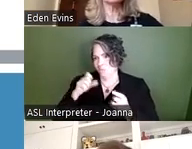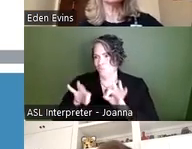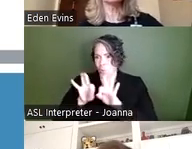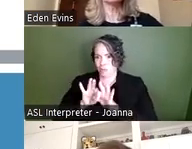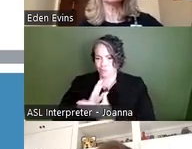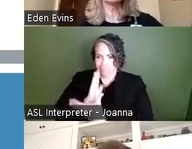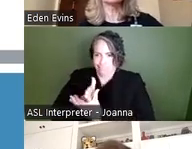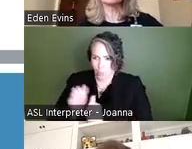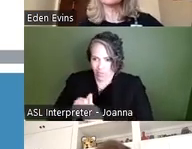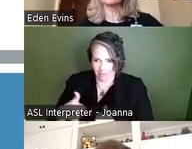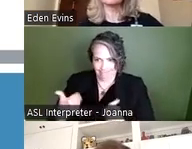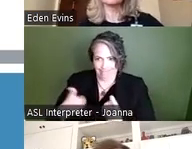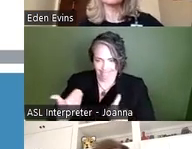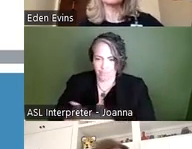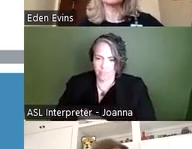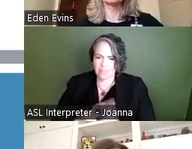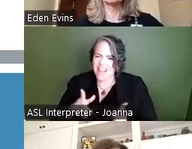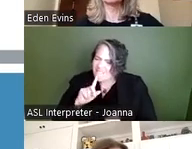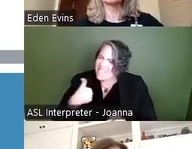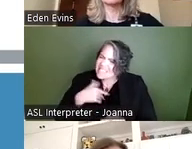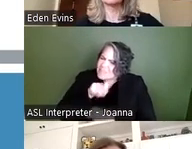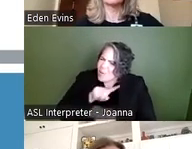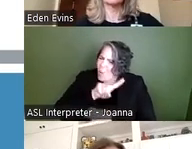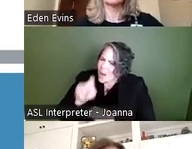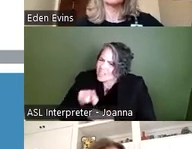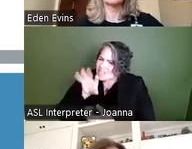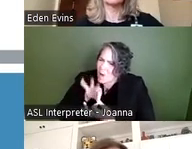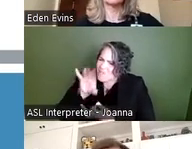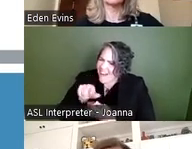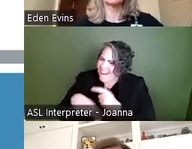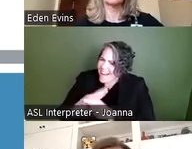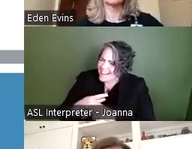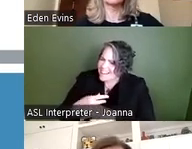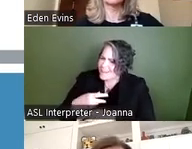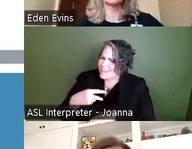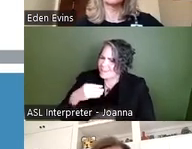A bit about the methods of different absorptions and I think they were alluding to the question